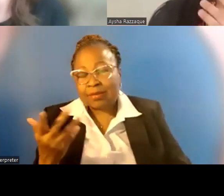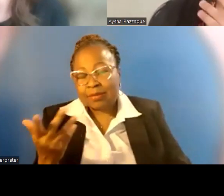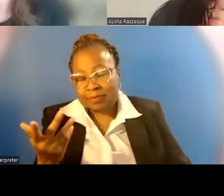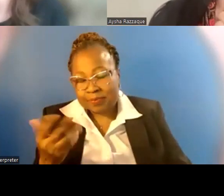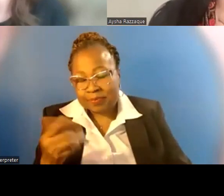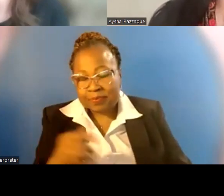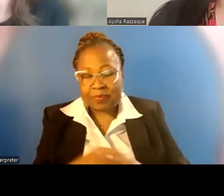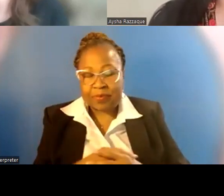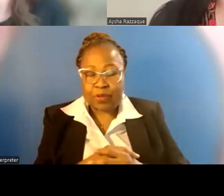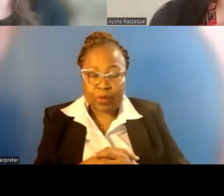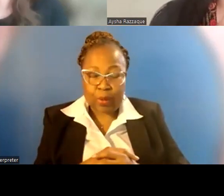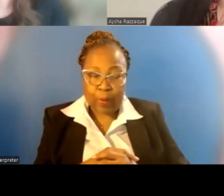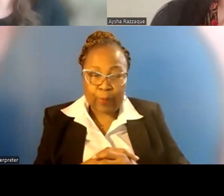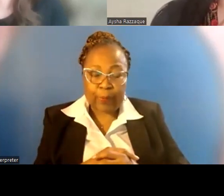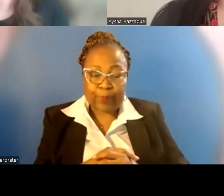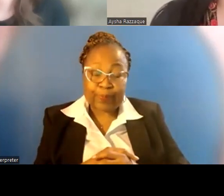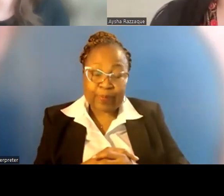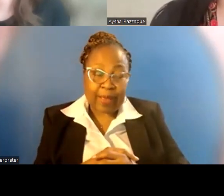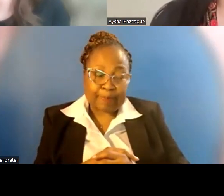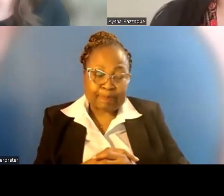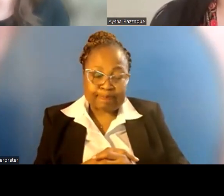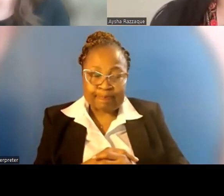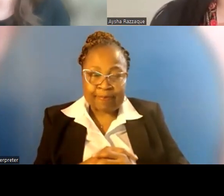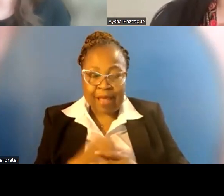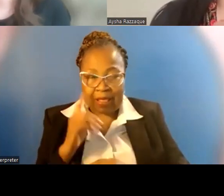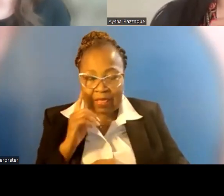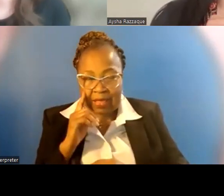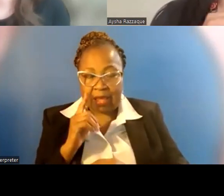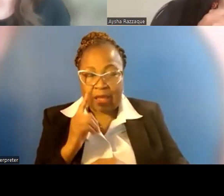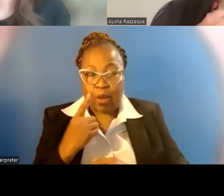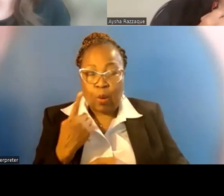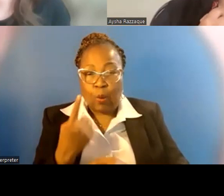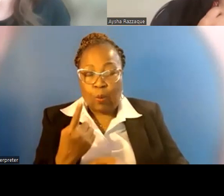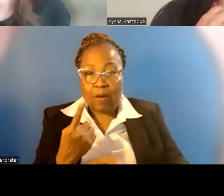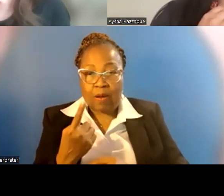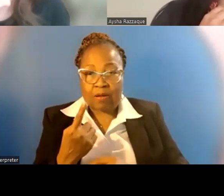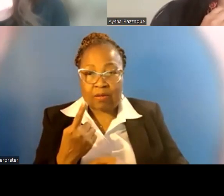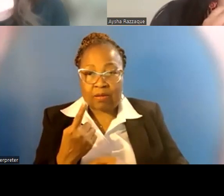So yeah, I think one of the disadvantages